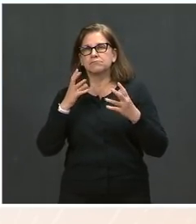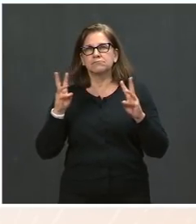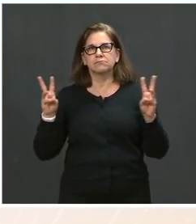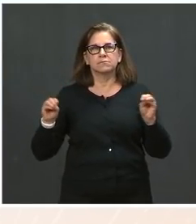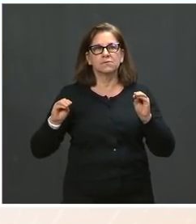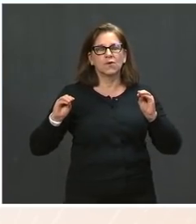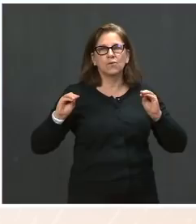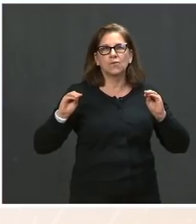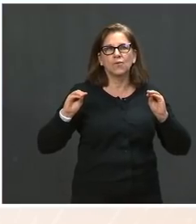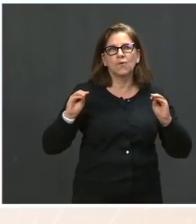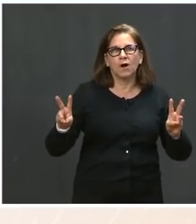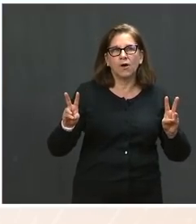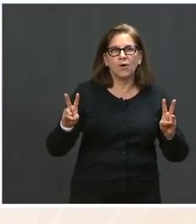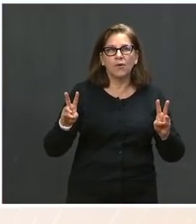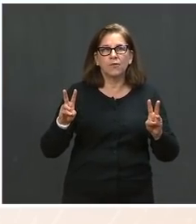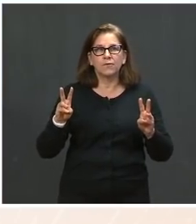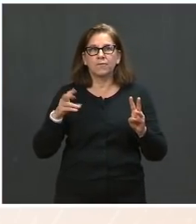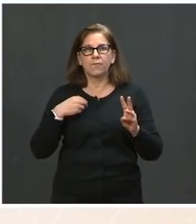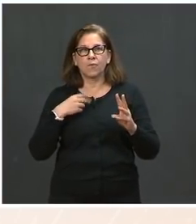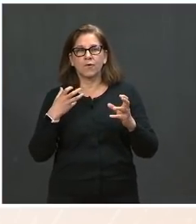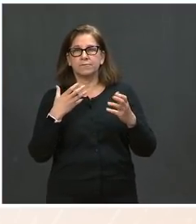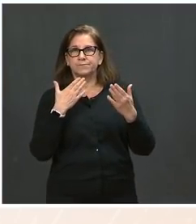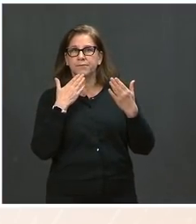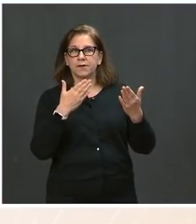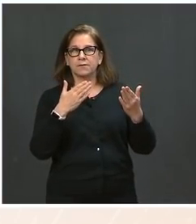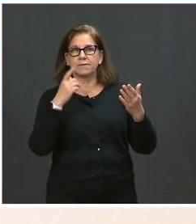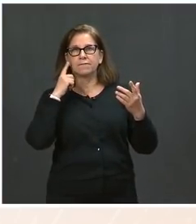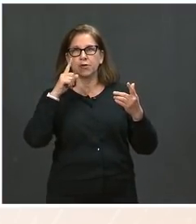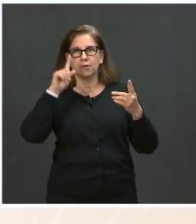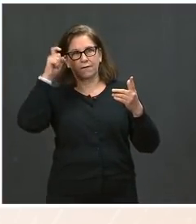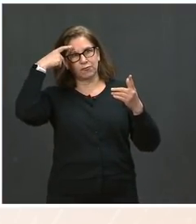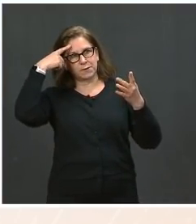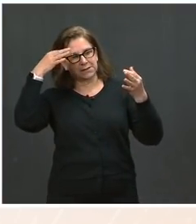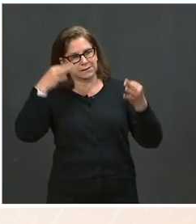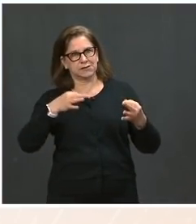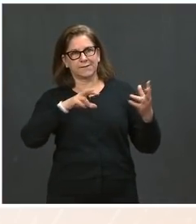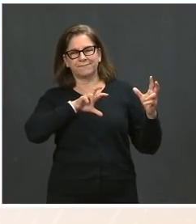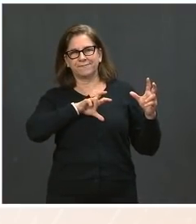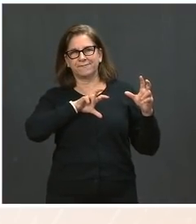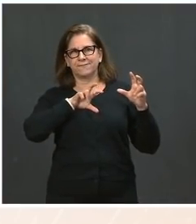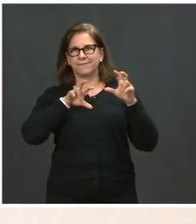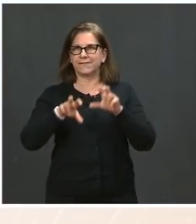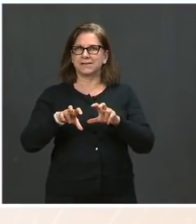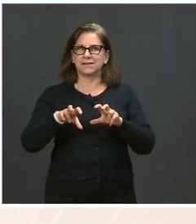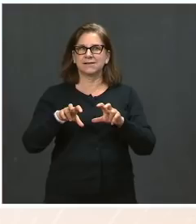by the federal government to invest in saving the backbone of the manufacturing industry,